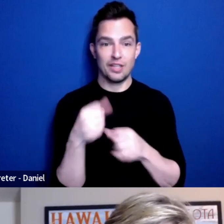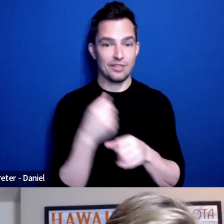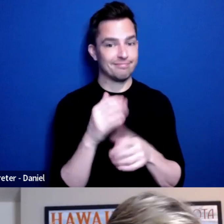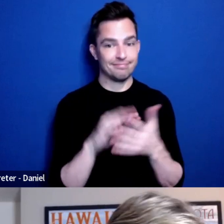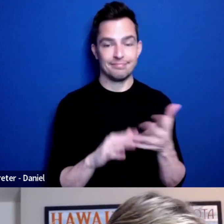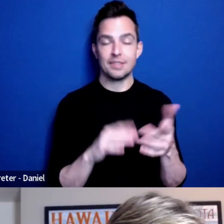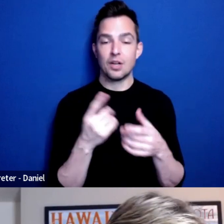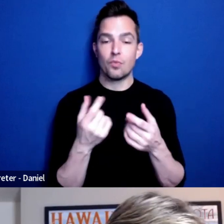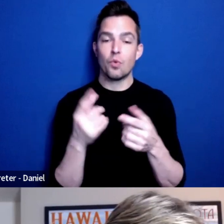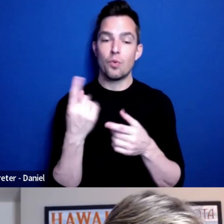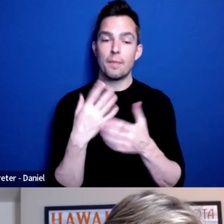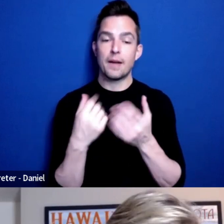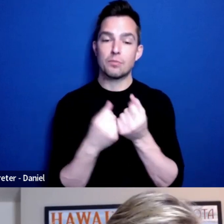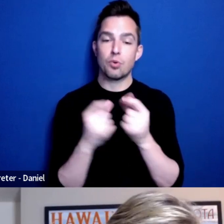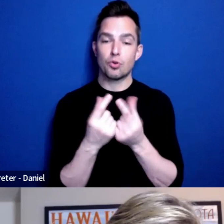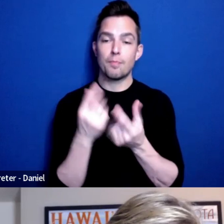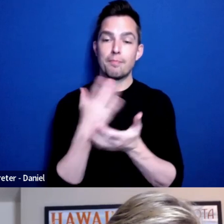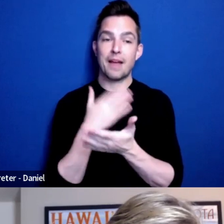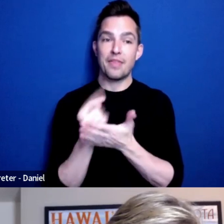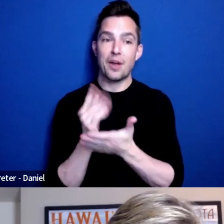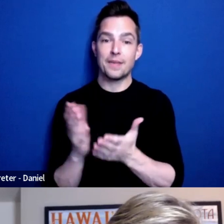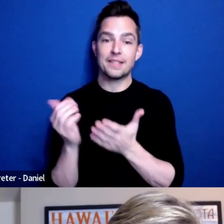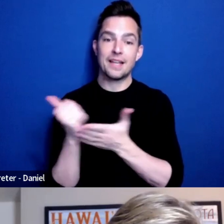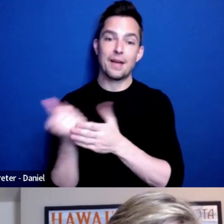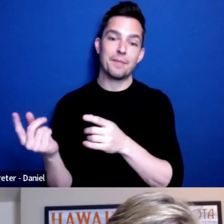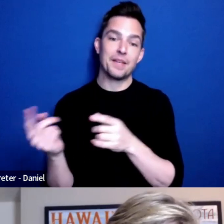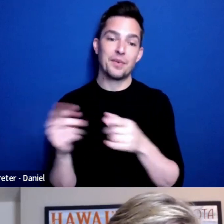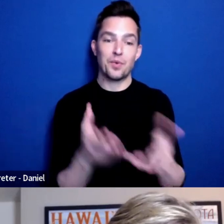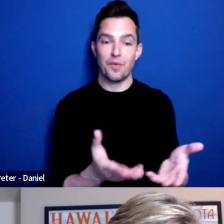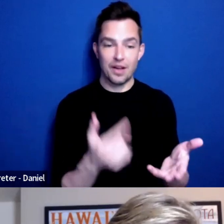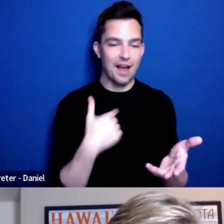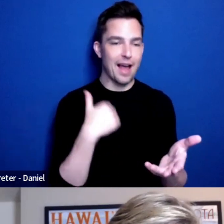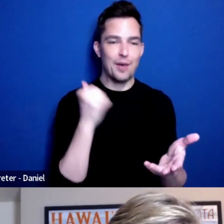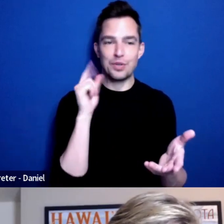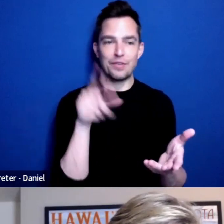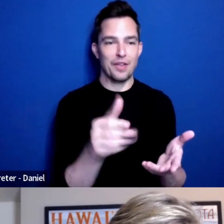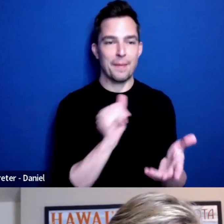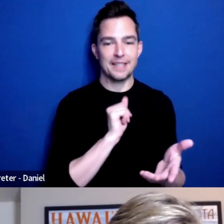of my therapist, she helped me get there. I never would have gotten there on my own. I would have sitting here, I don't know.